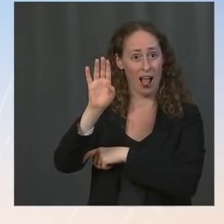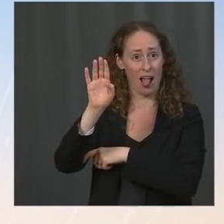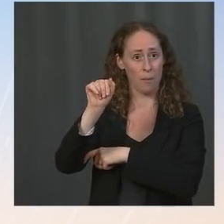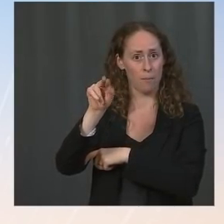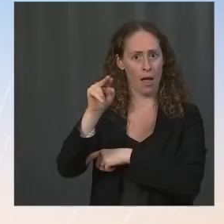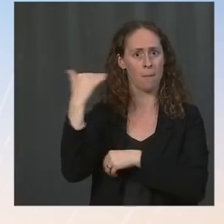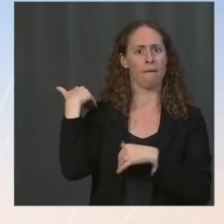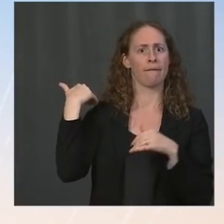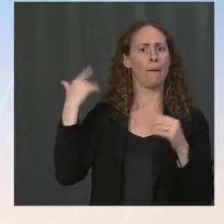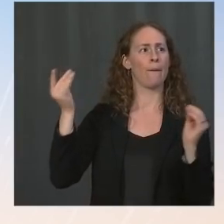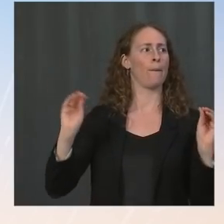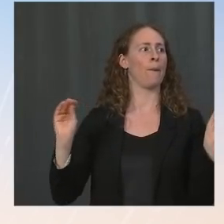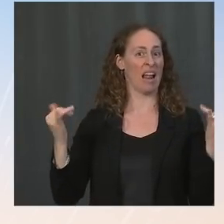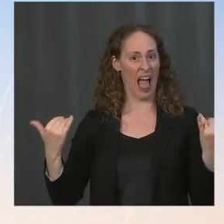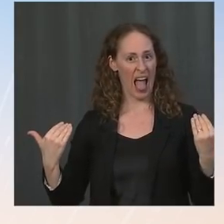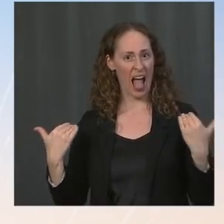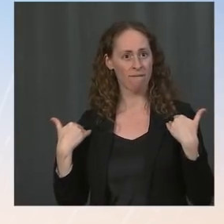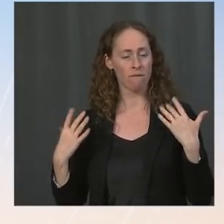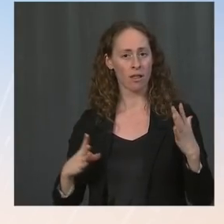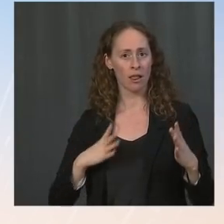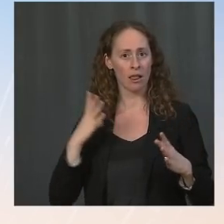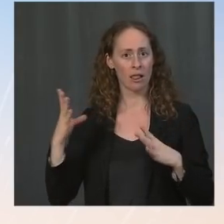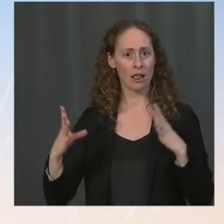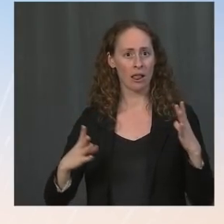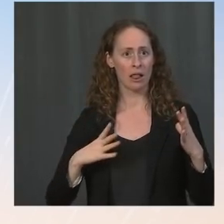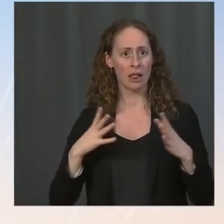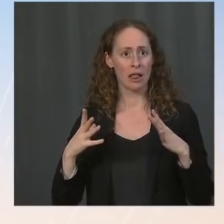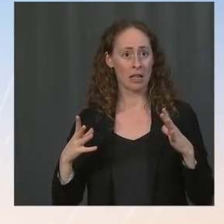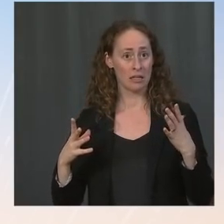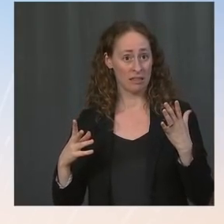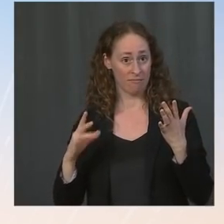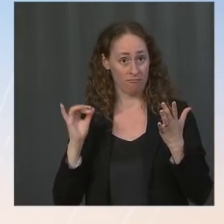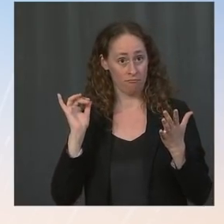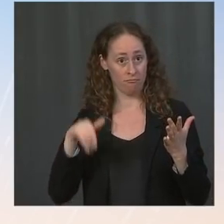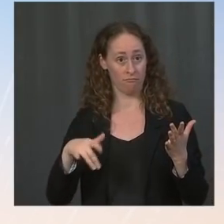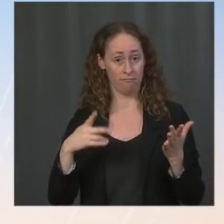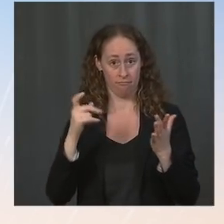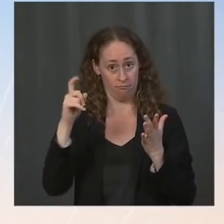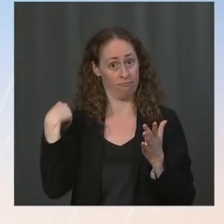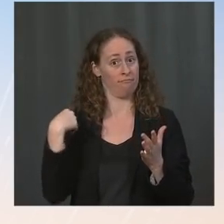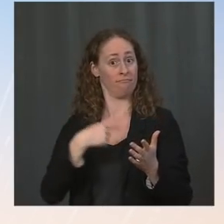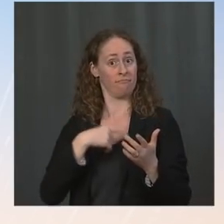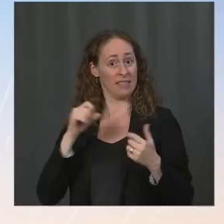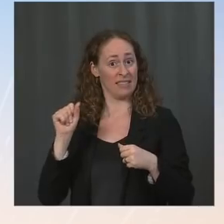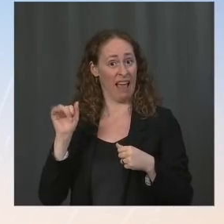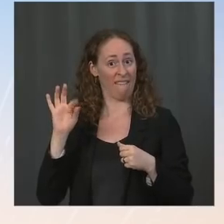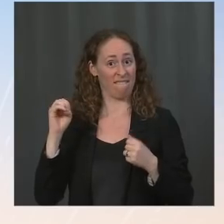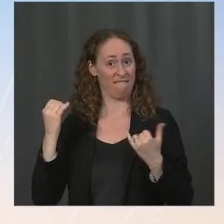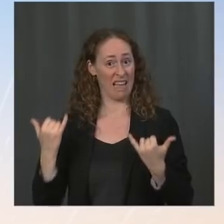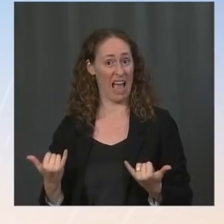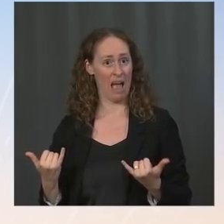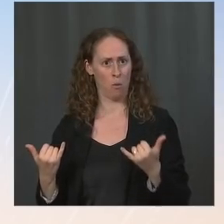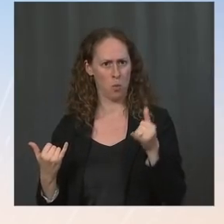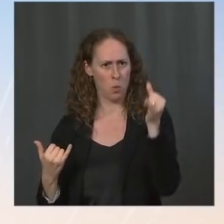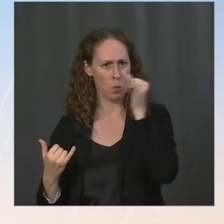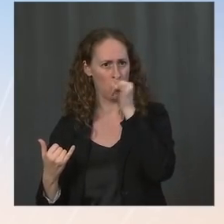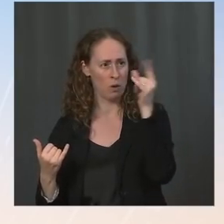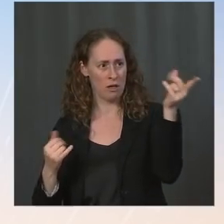Are Americans less safe now because the Taliban now has access to billions of dollars' worth of American-made weaponry?